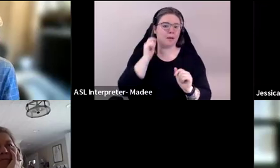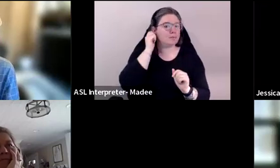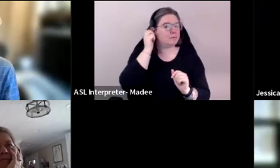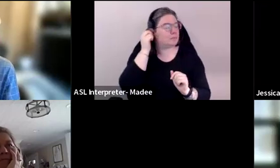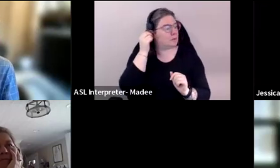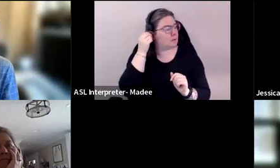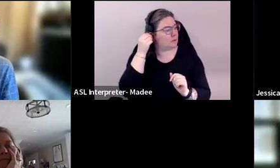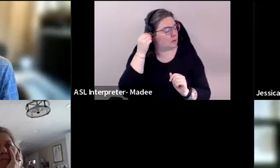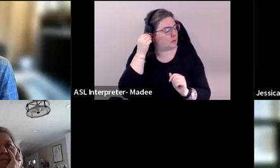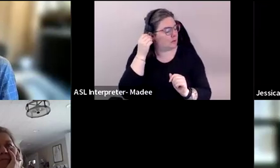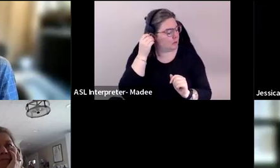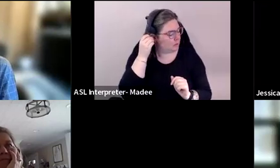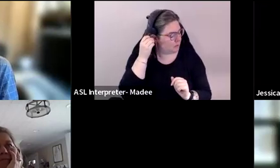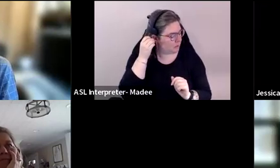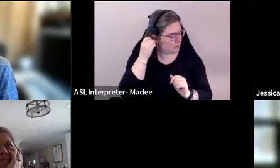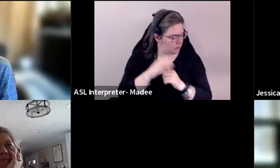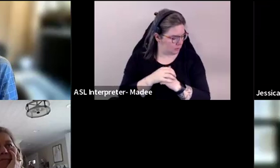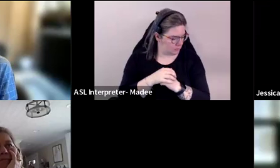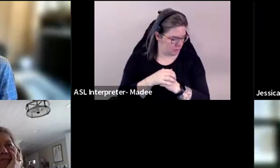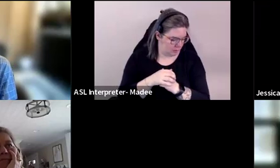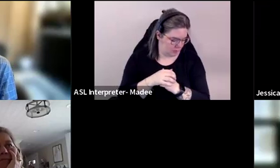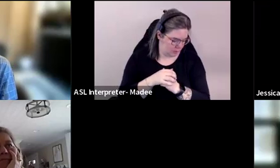Don Dew: good clear. Don Dew: I'm not considering.